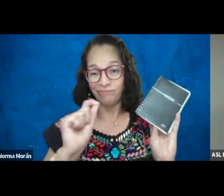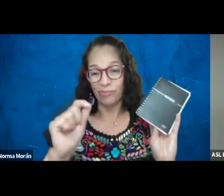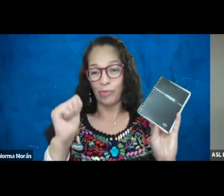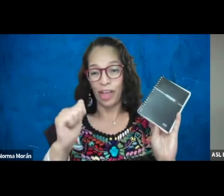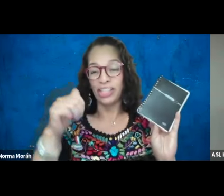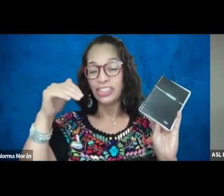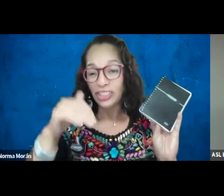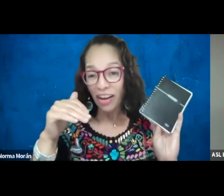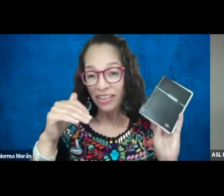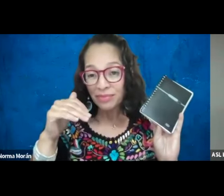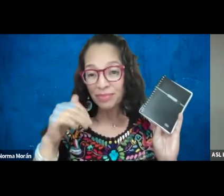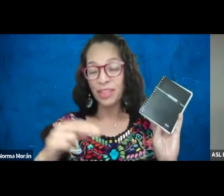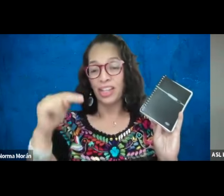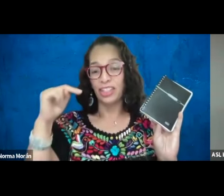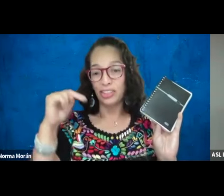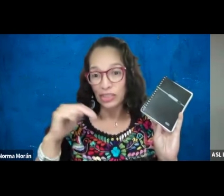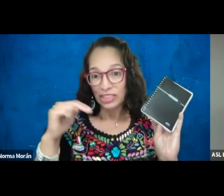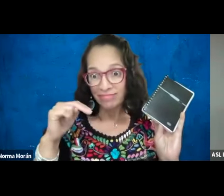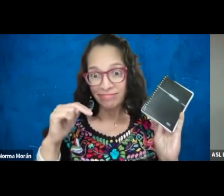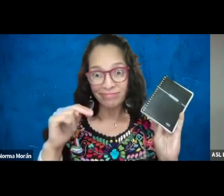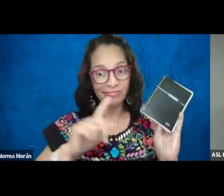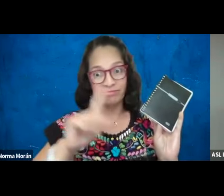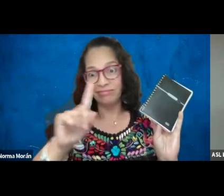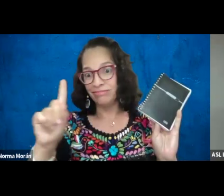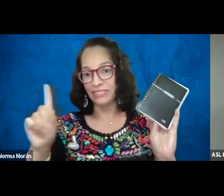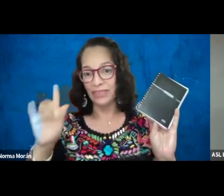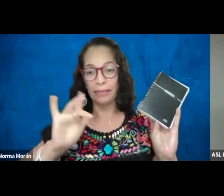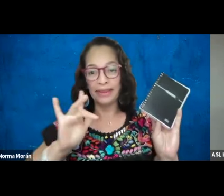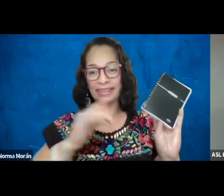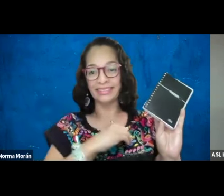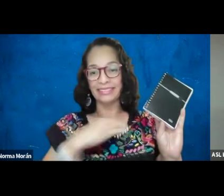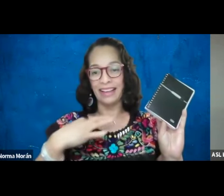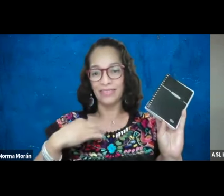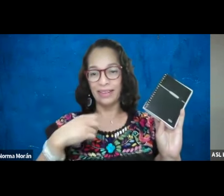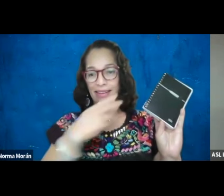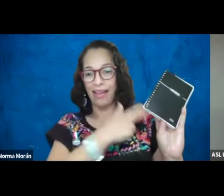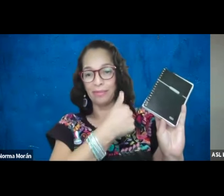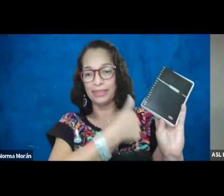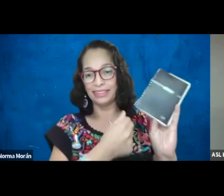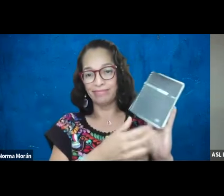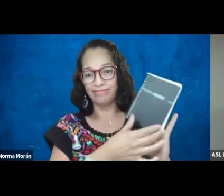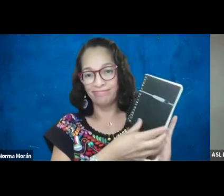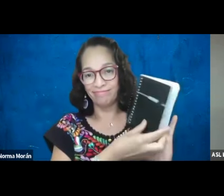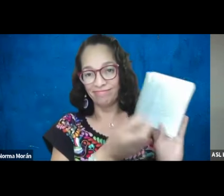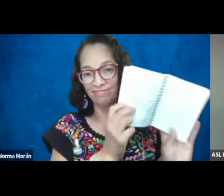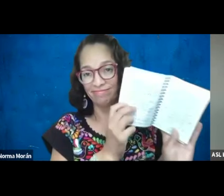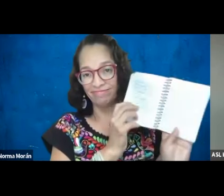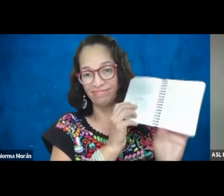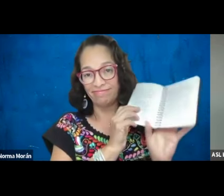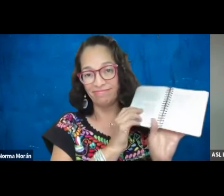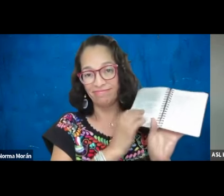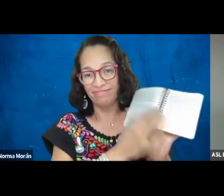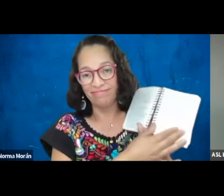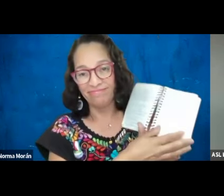These are my notes of writing back and forth with doctors, with nurses, with different medical staff in the hospital.